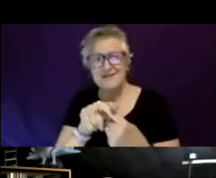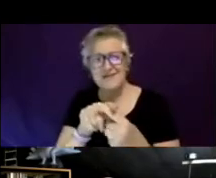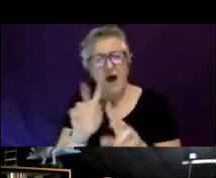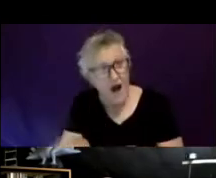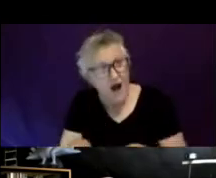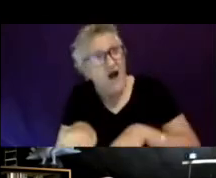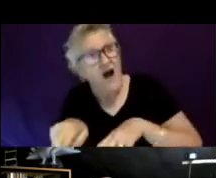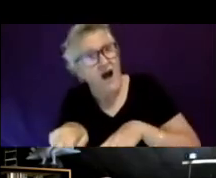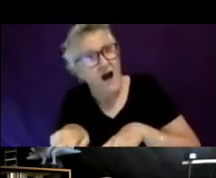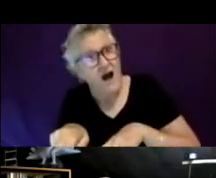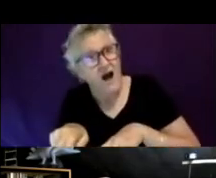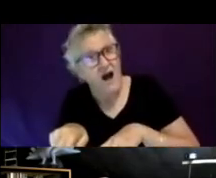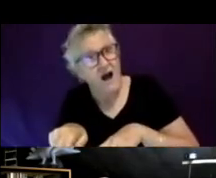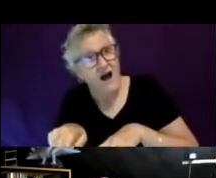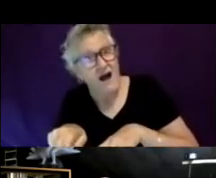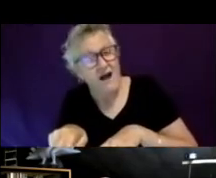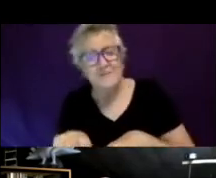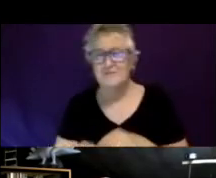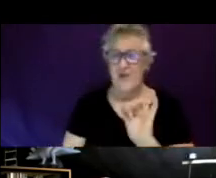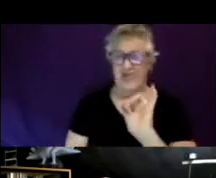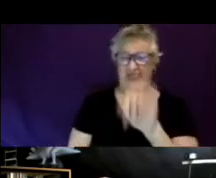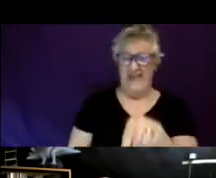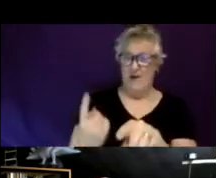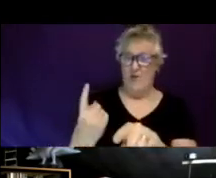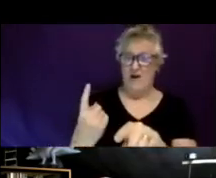It is funny watching birds hop around on it, it's uh...